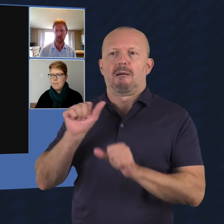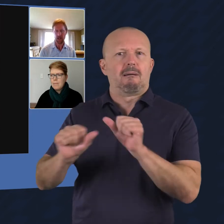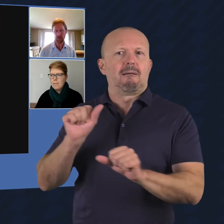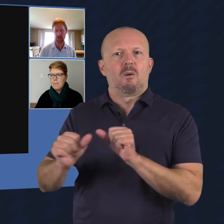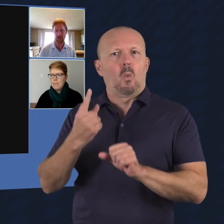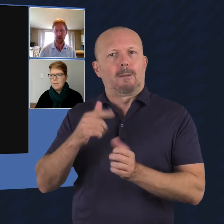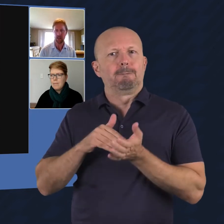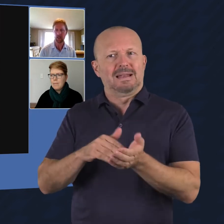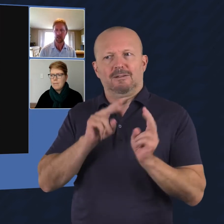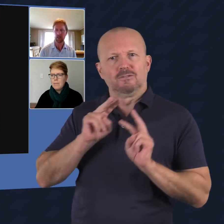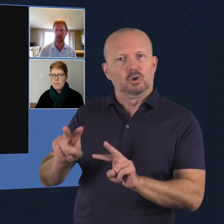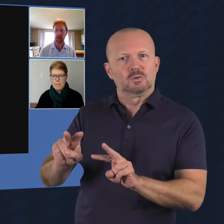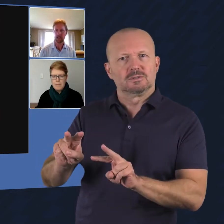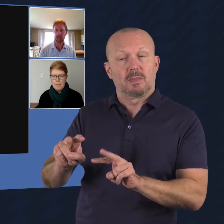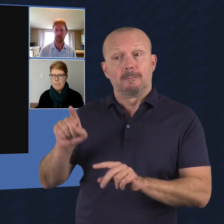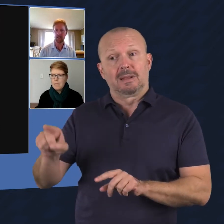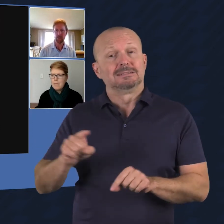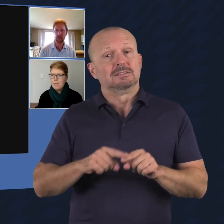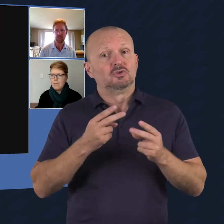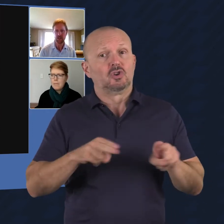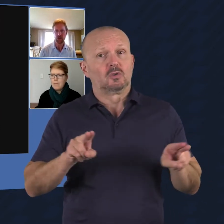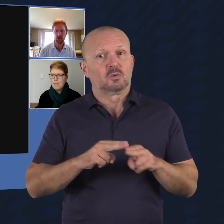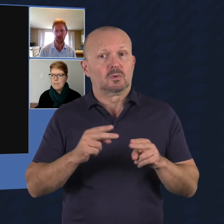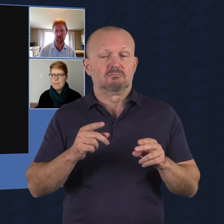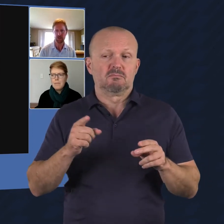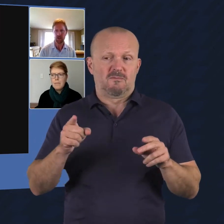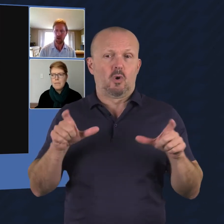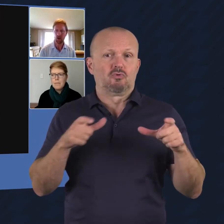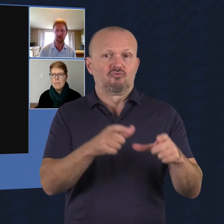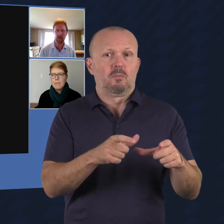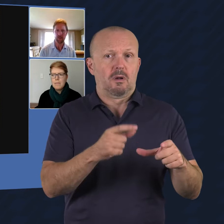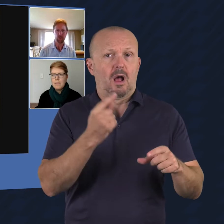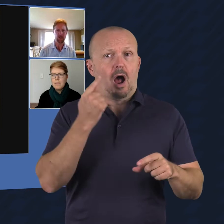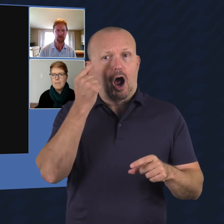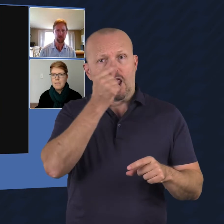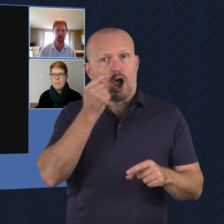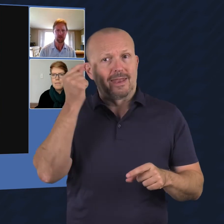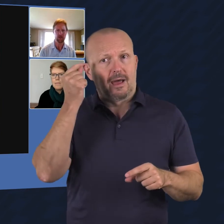while his albums as Eyeliner are considered among the essential works of vaporwave movement.